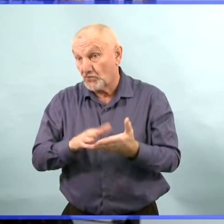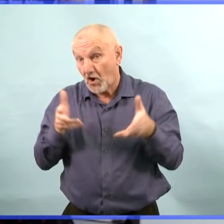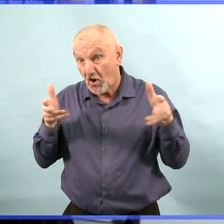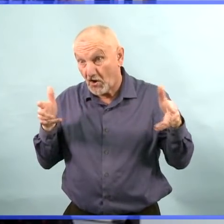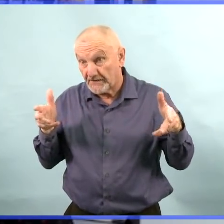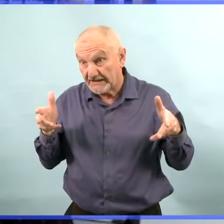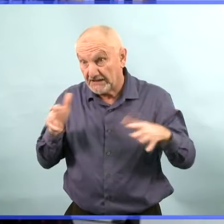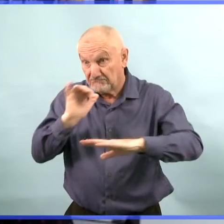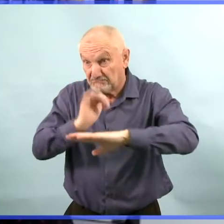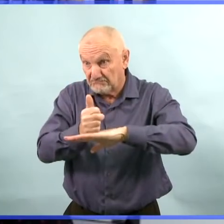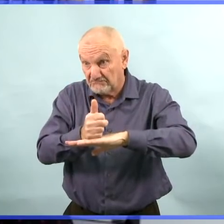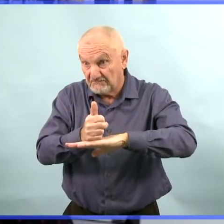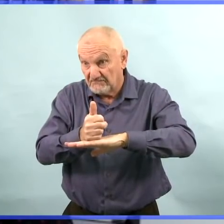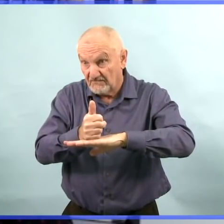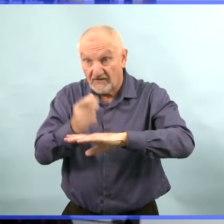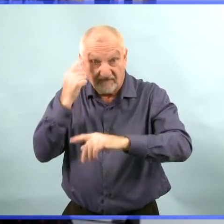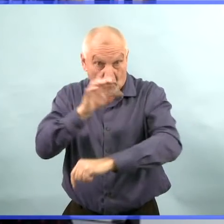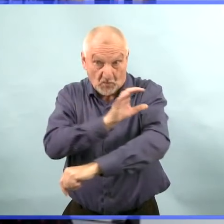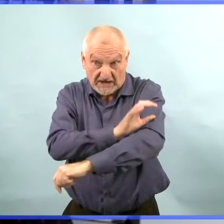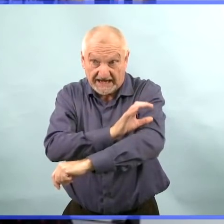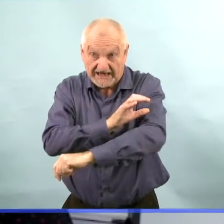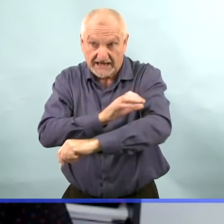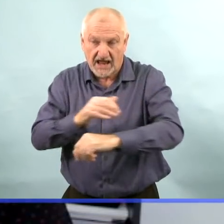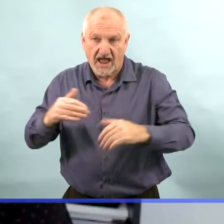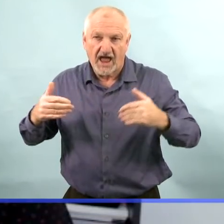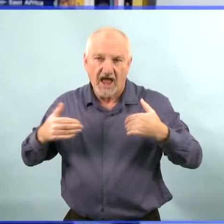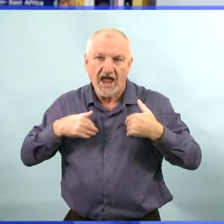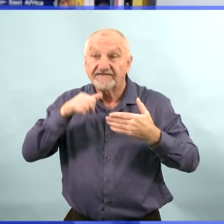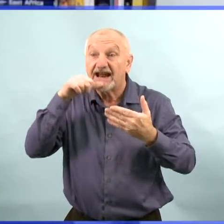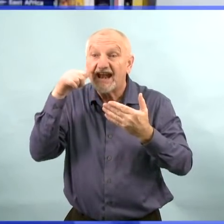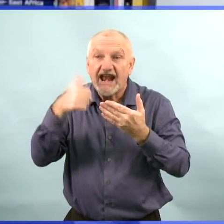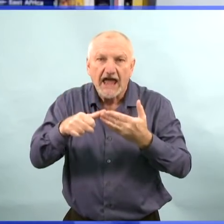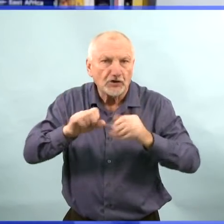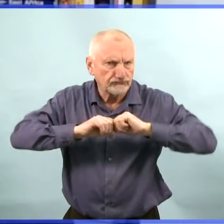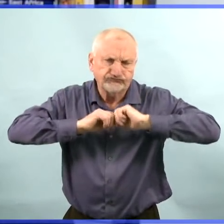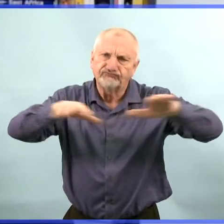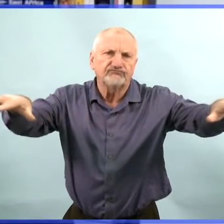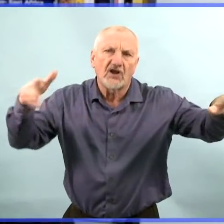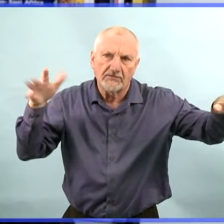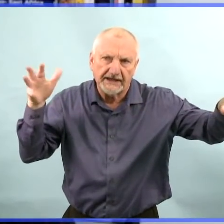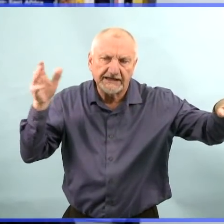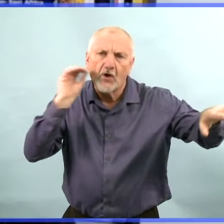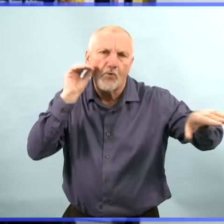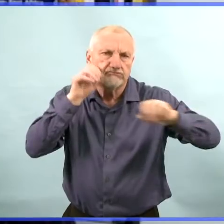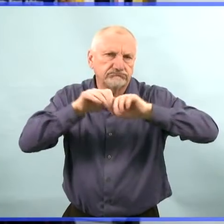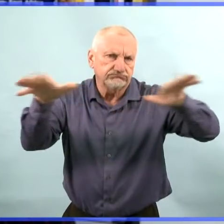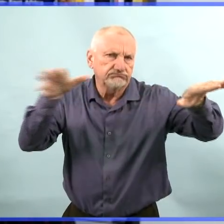and consent form to parents and caregivers in advance in some cases these schools will